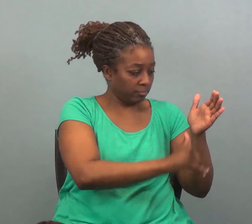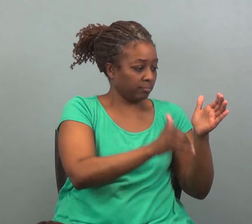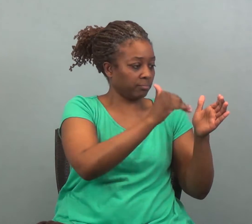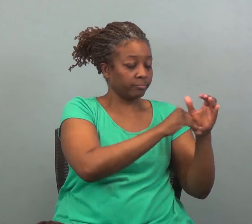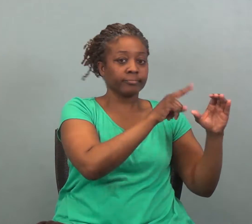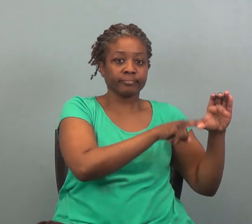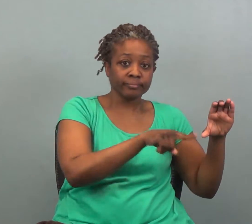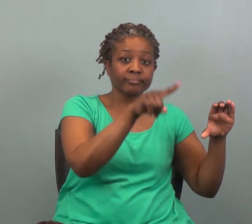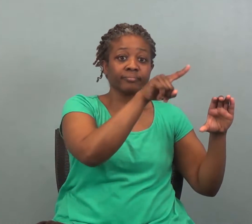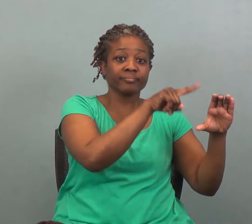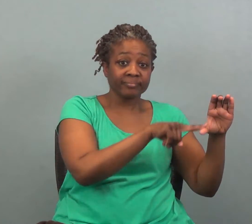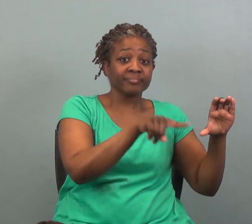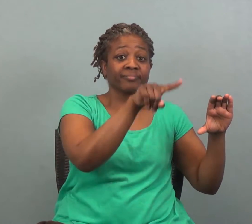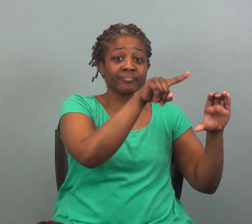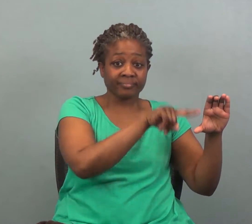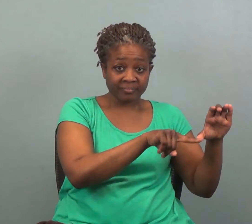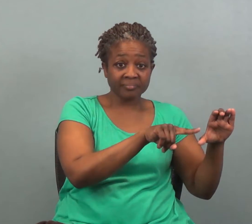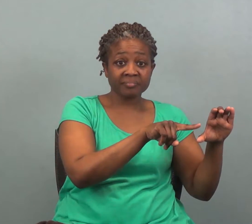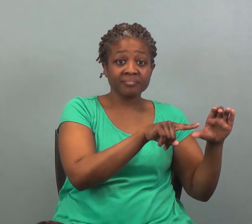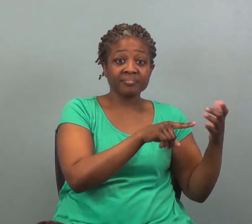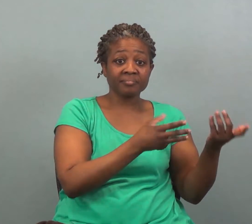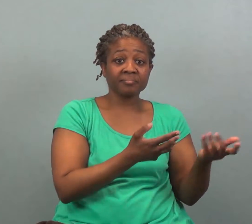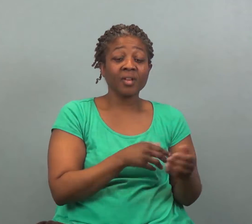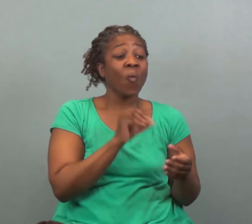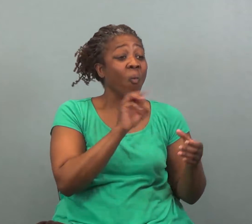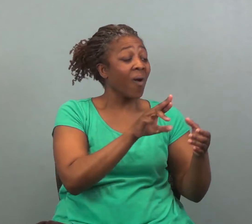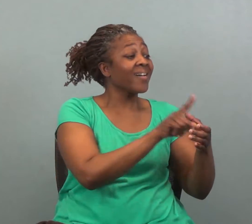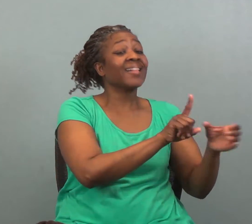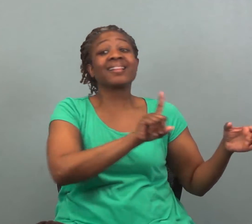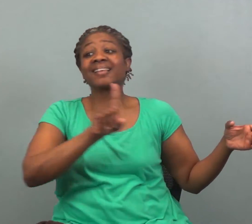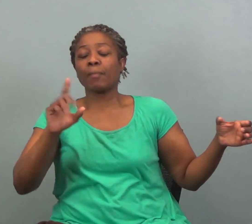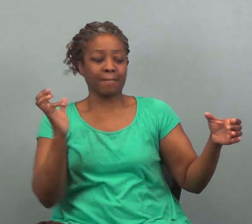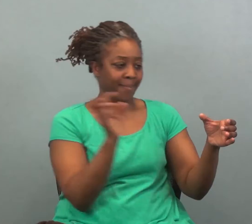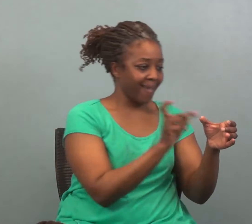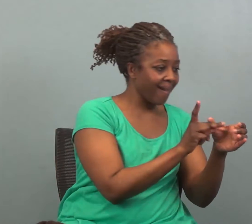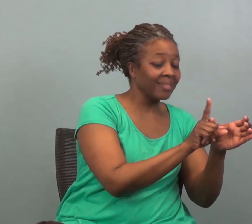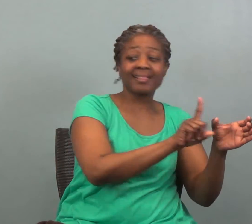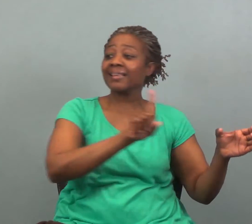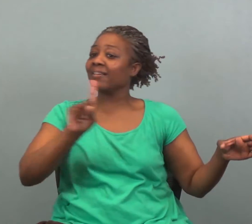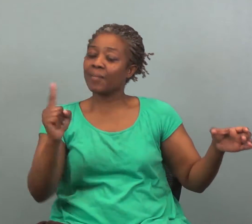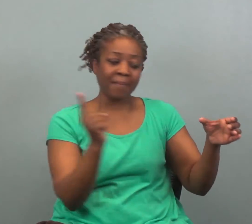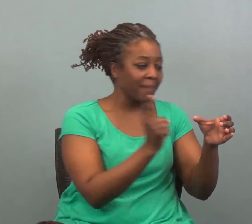as the cycle of violence continues. If they do leave the situation, they frequently return.